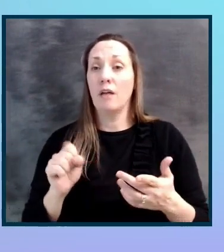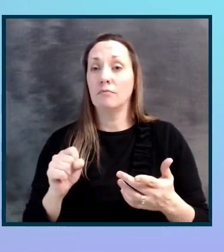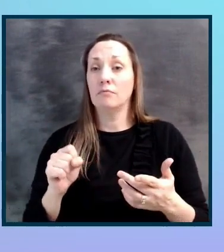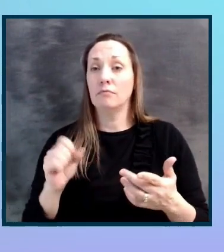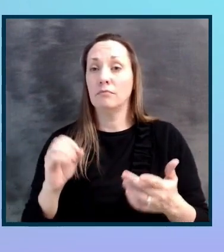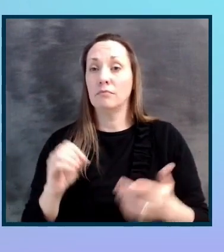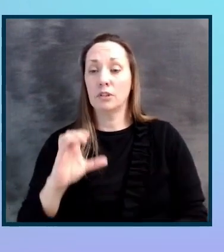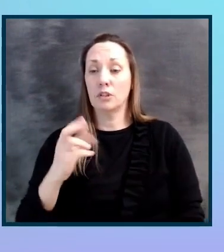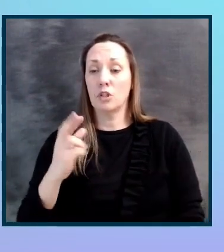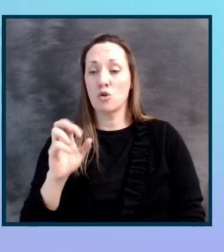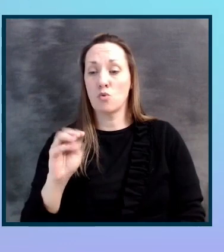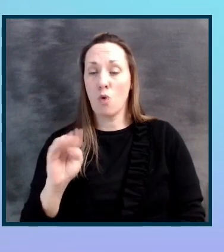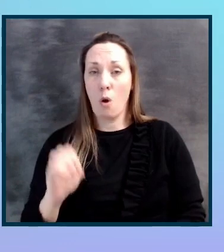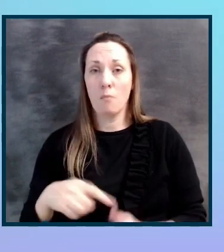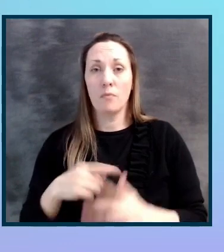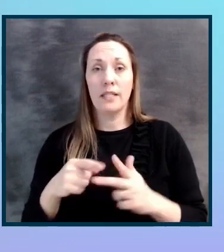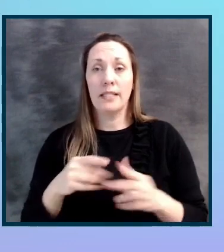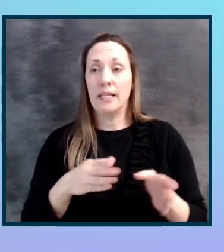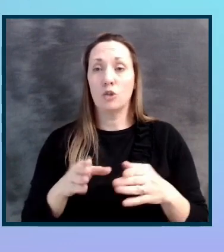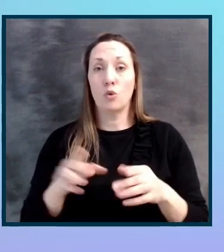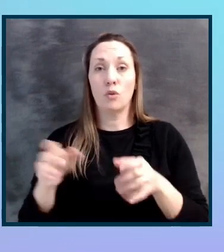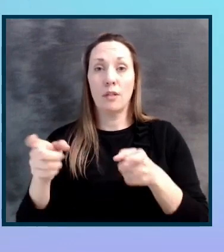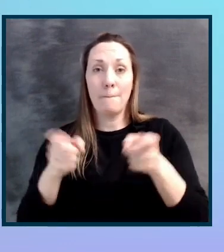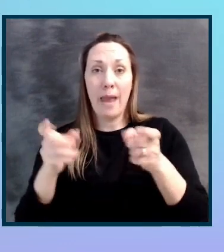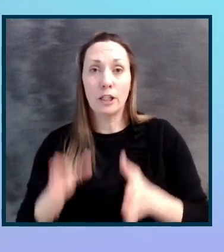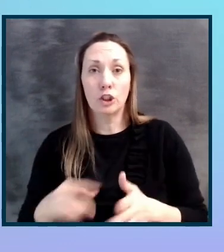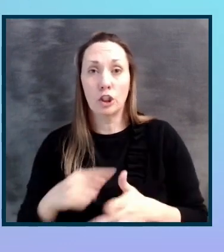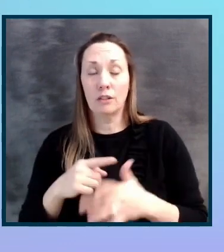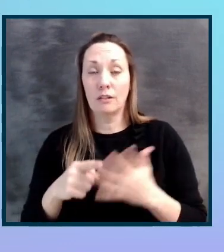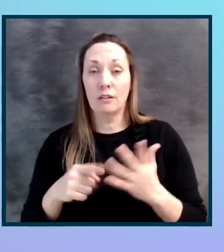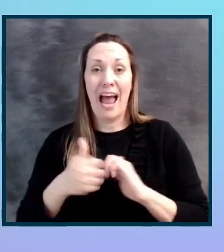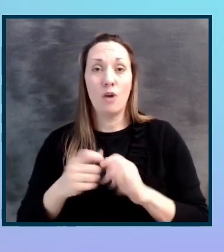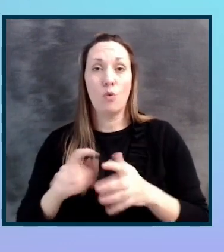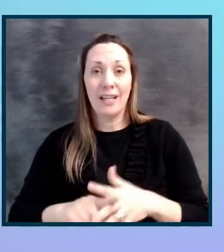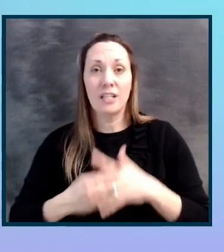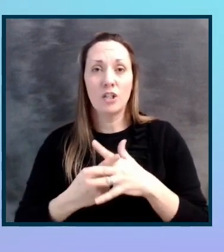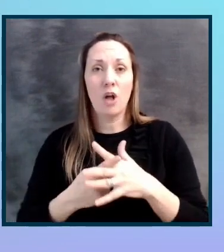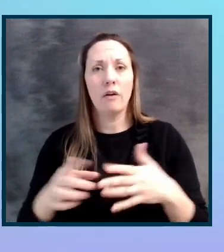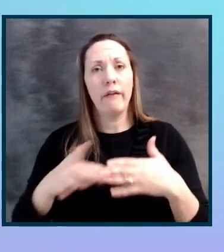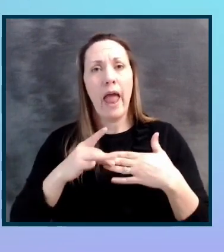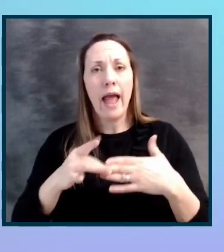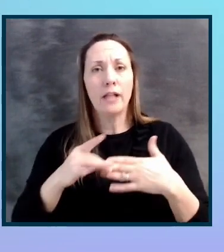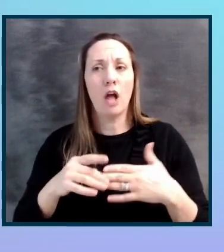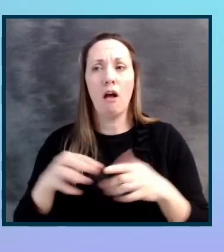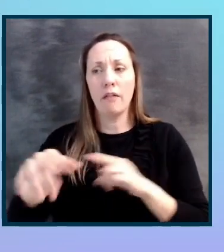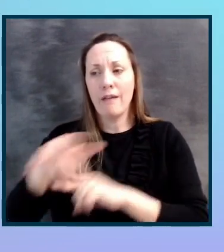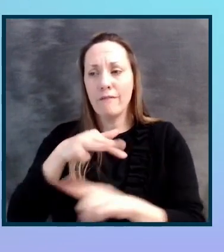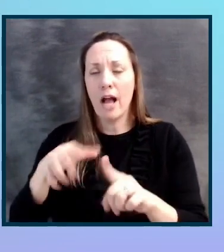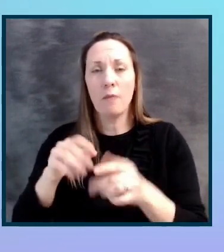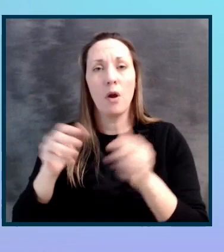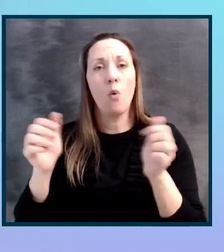This is geared to managers, right? How do we get started in an agile environment with accessibility, right?